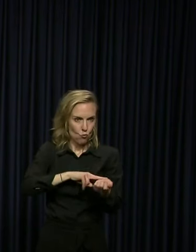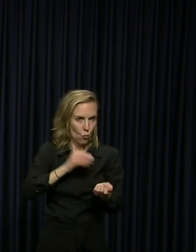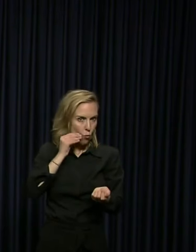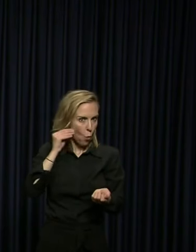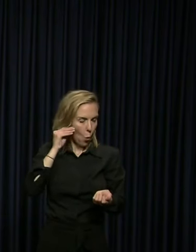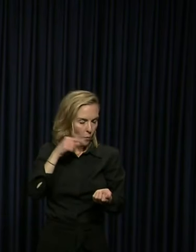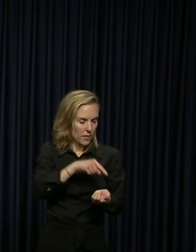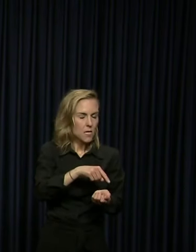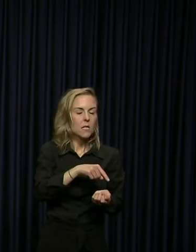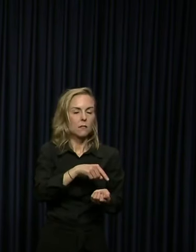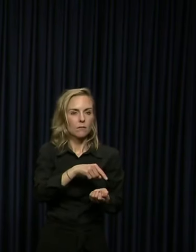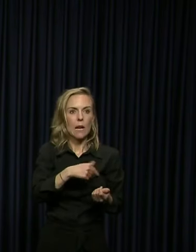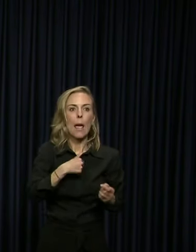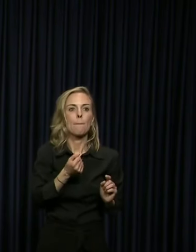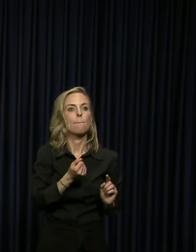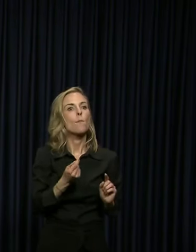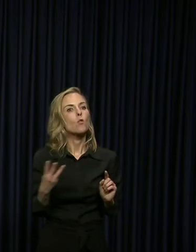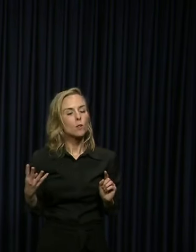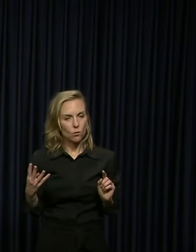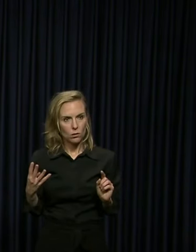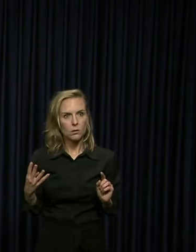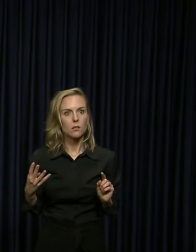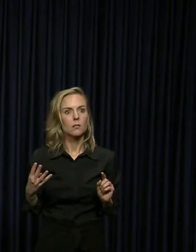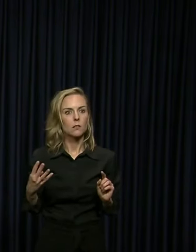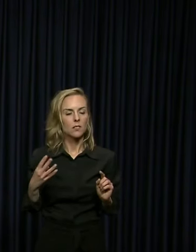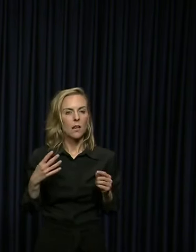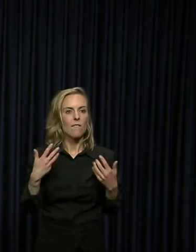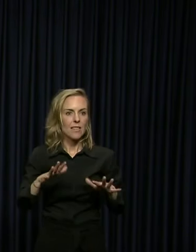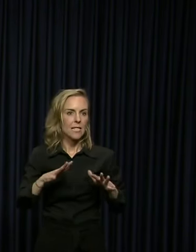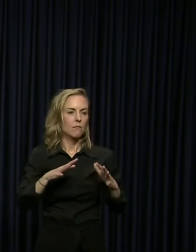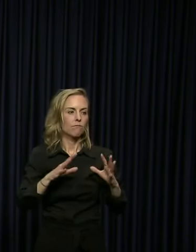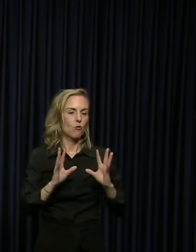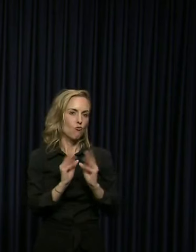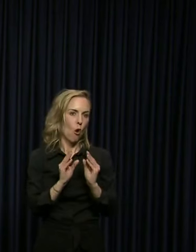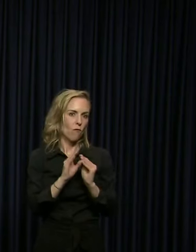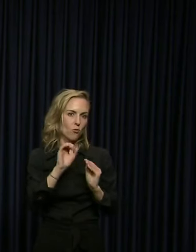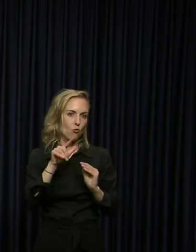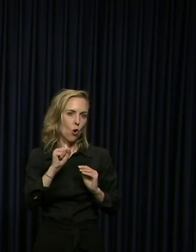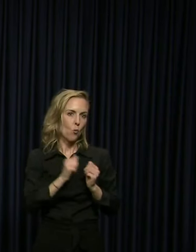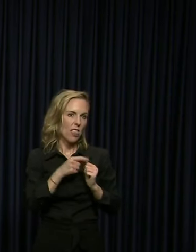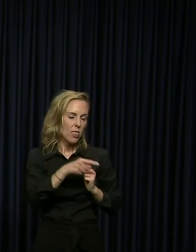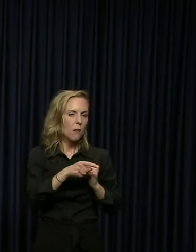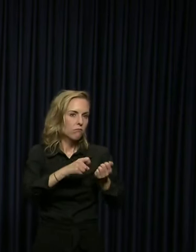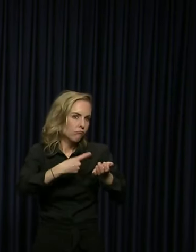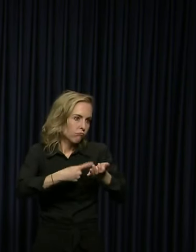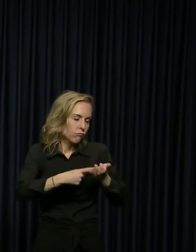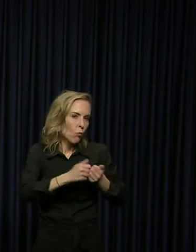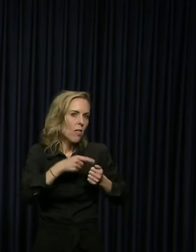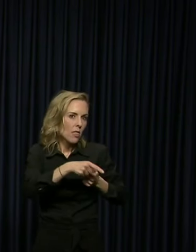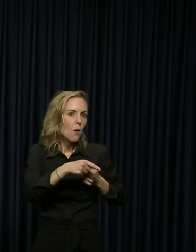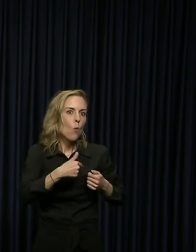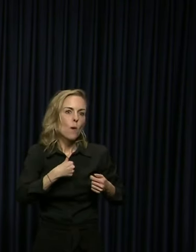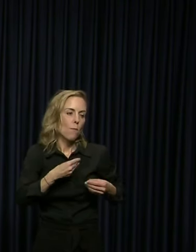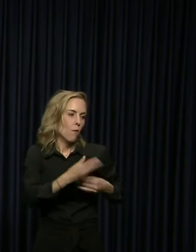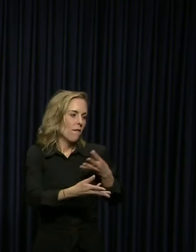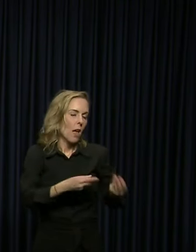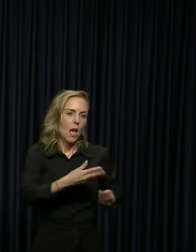GIVEN THE VERY LIMITED